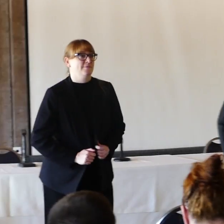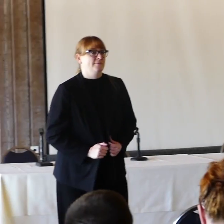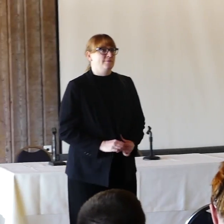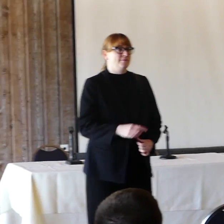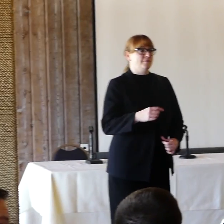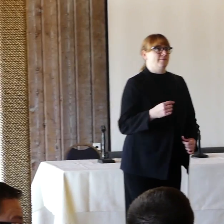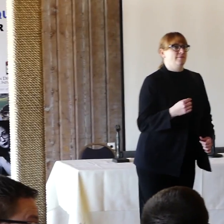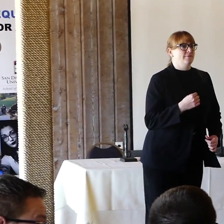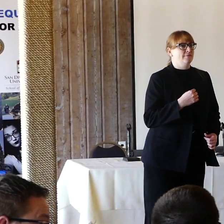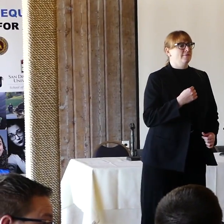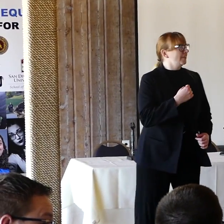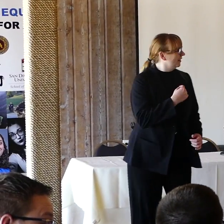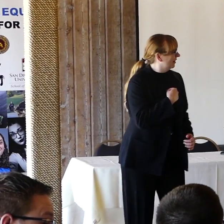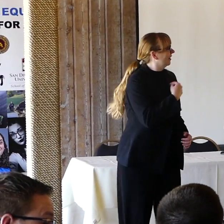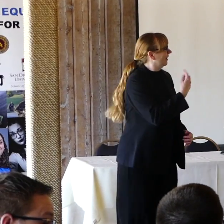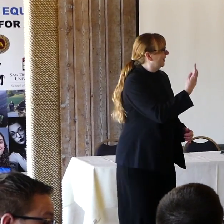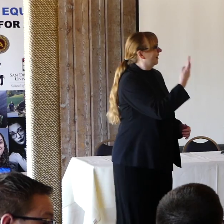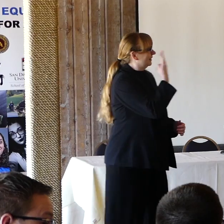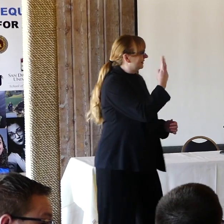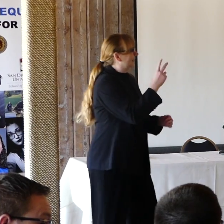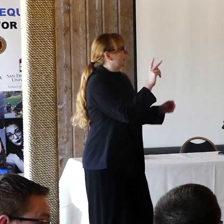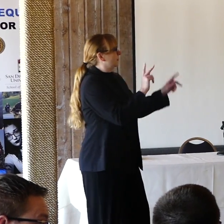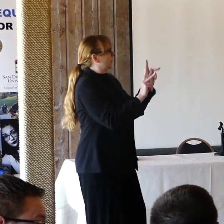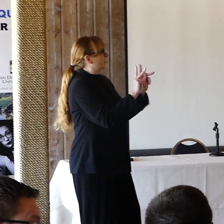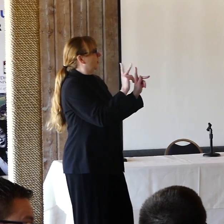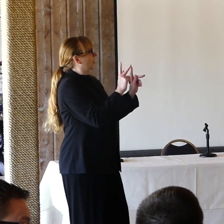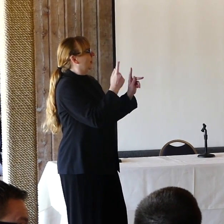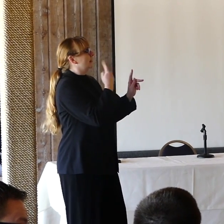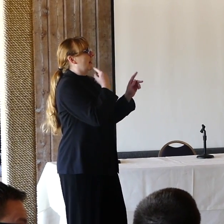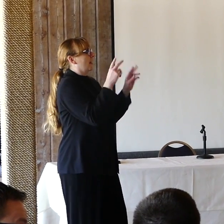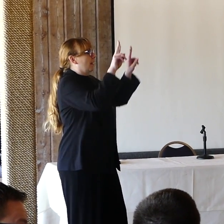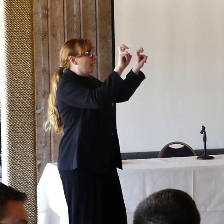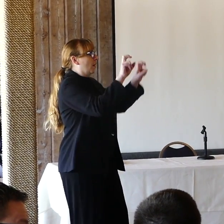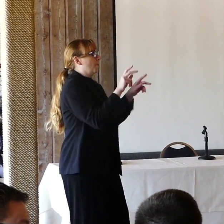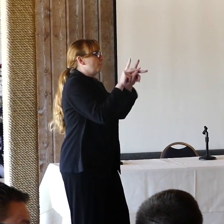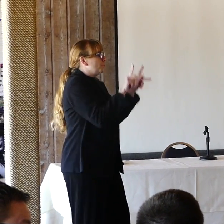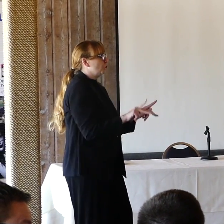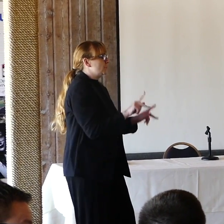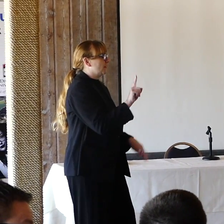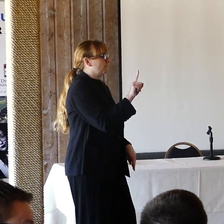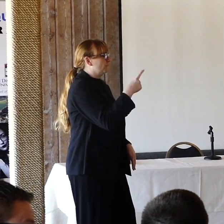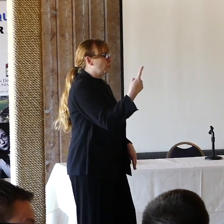Yes. Did you want to say something? I see a lot of talk about person first language.